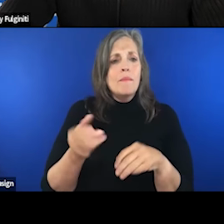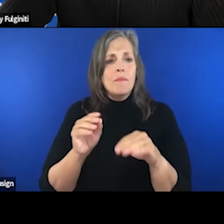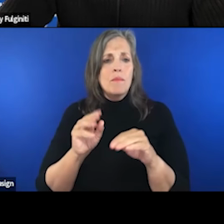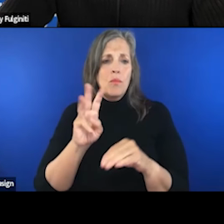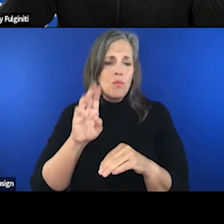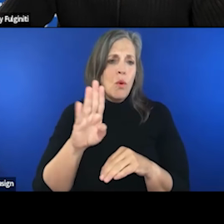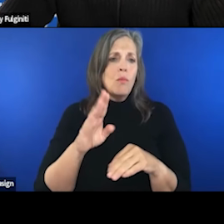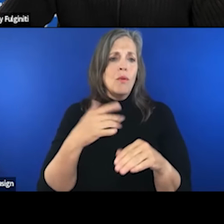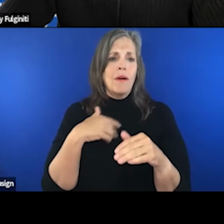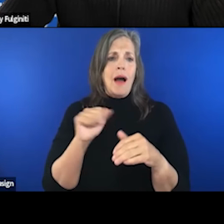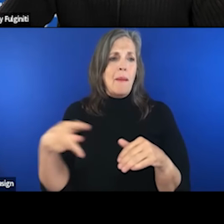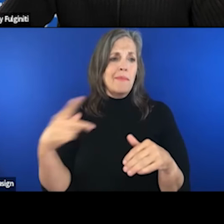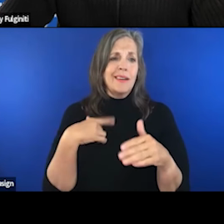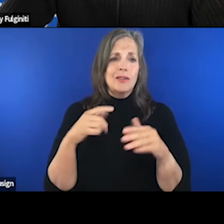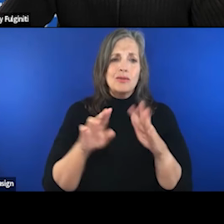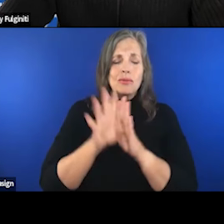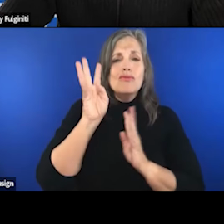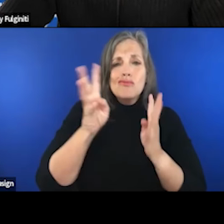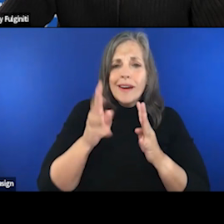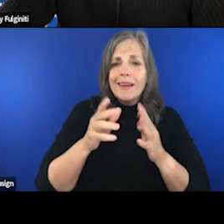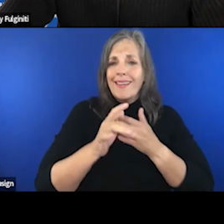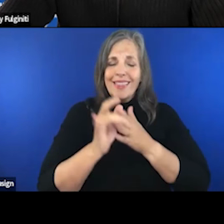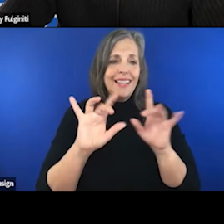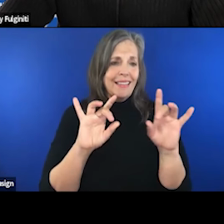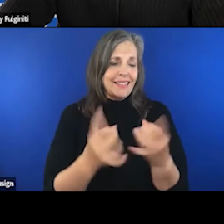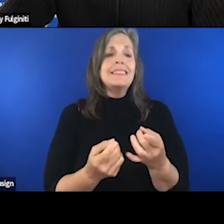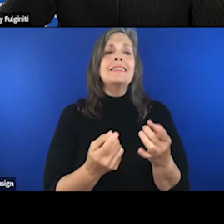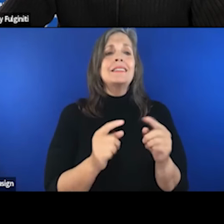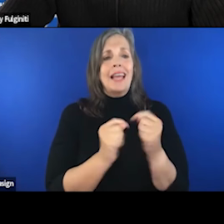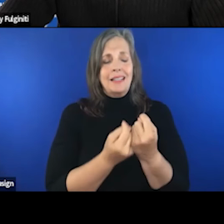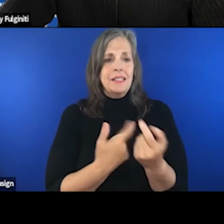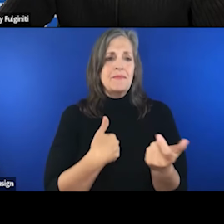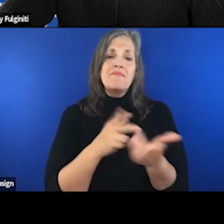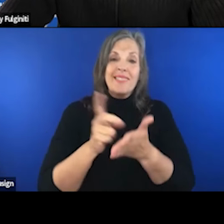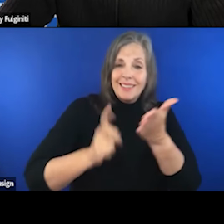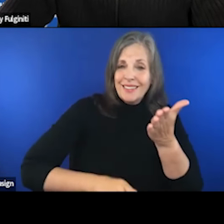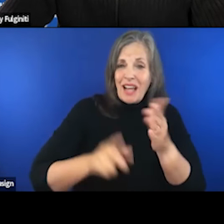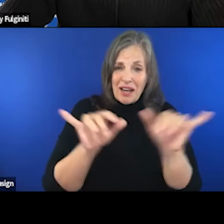I was responsible for the creation of the design system process and actually the agile process for